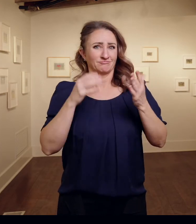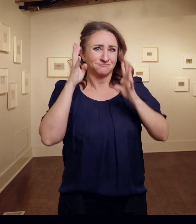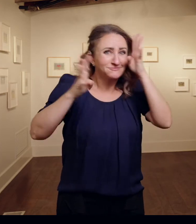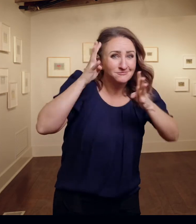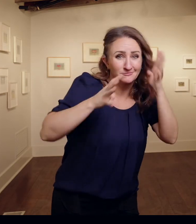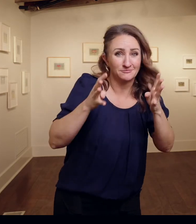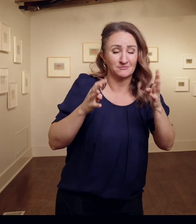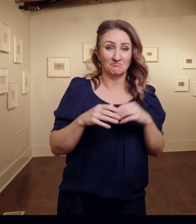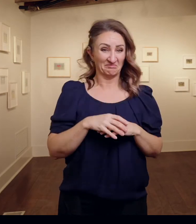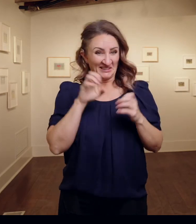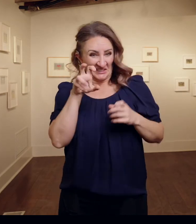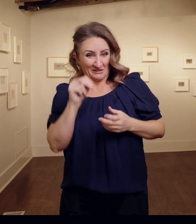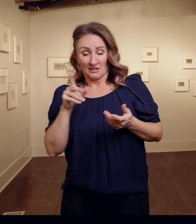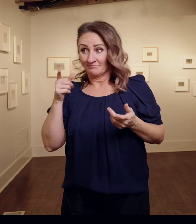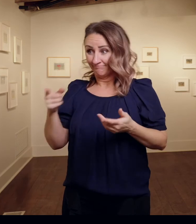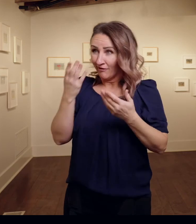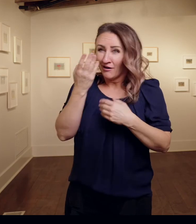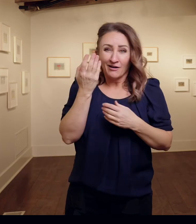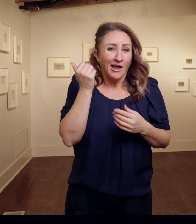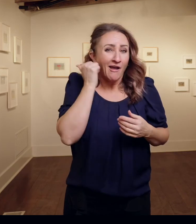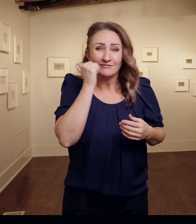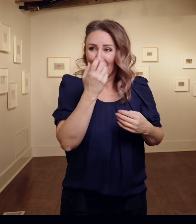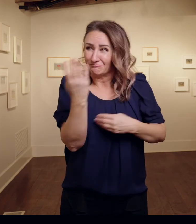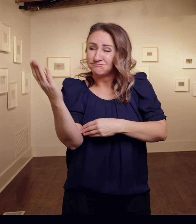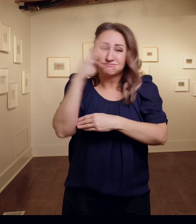His family was very supportive of his creative practices,